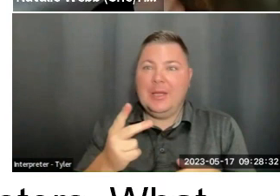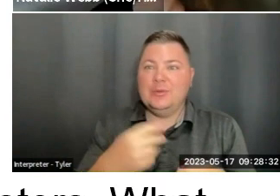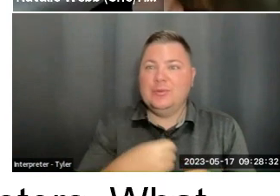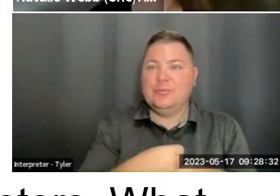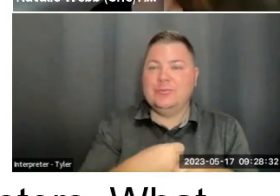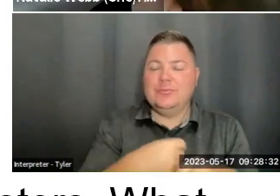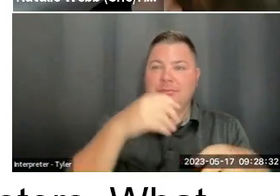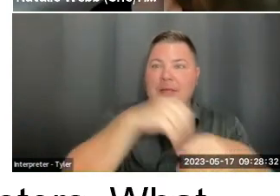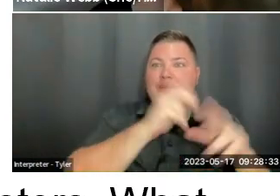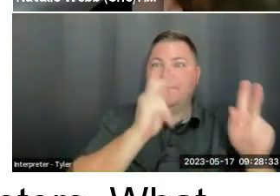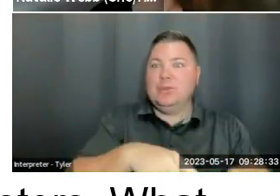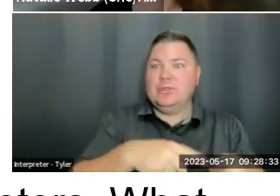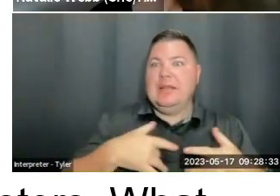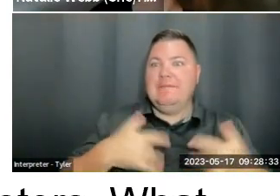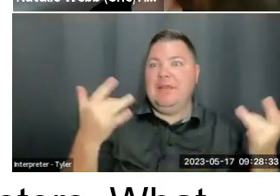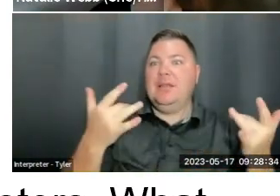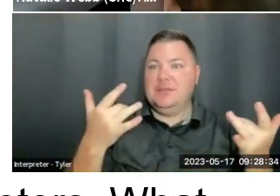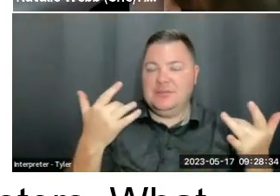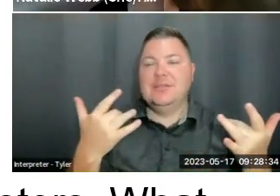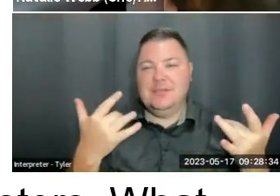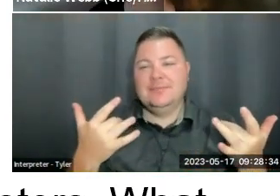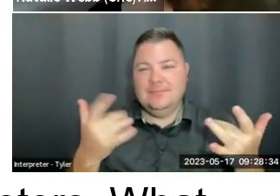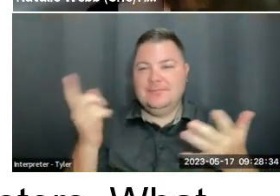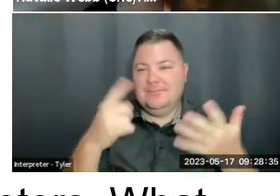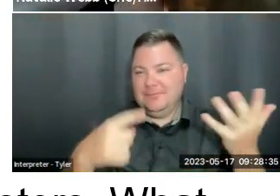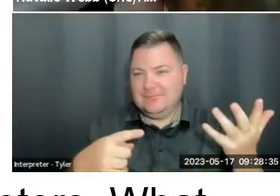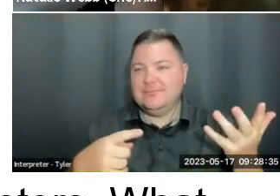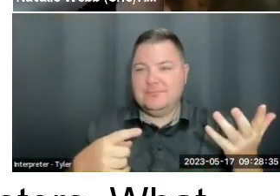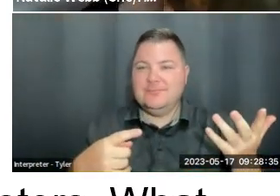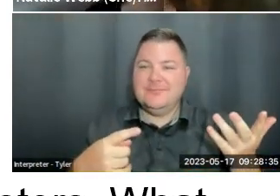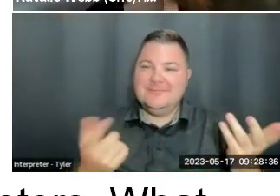I know, especially as people start